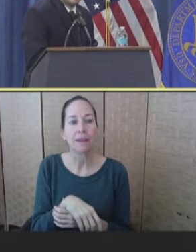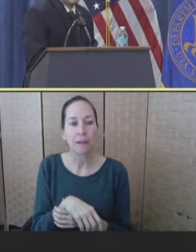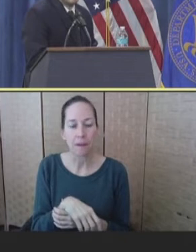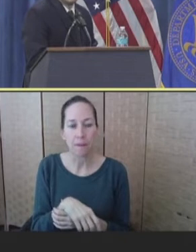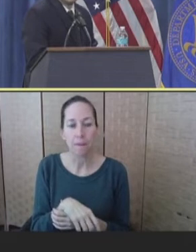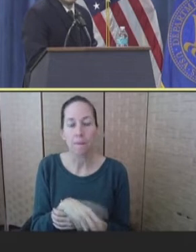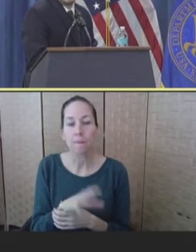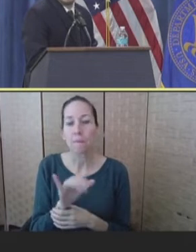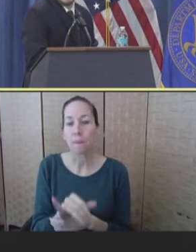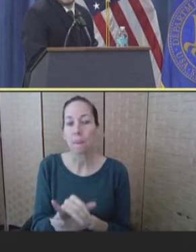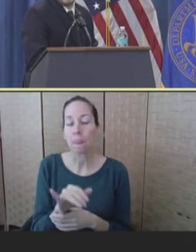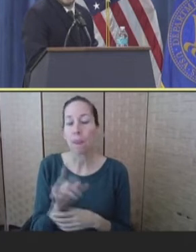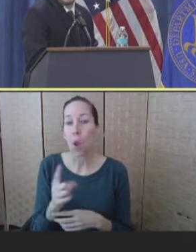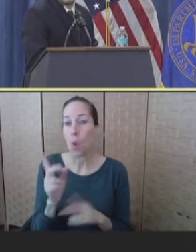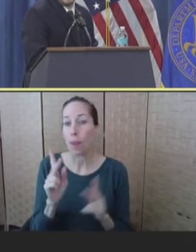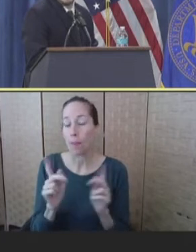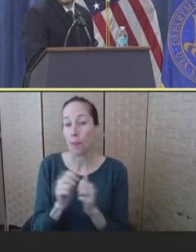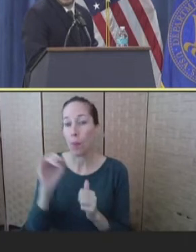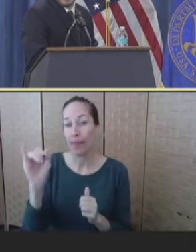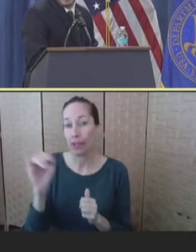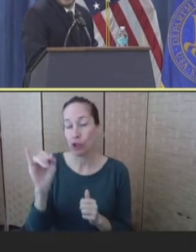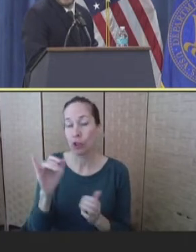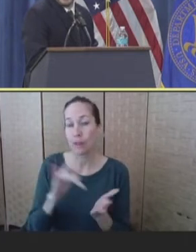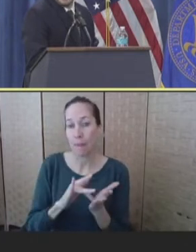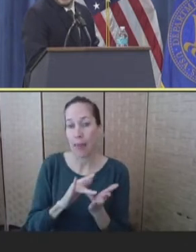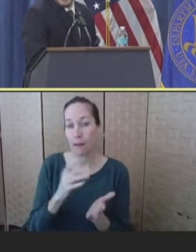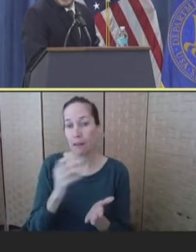with insurance both medical and prescription.